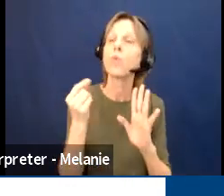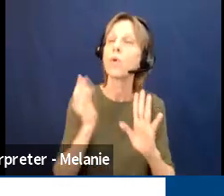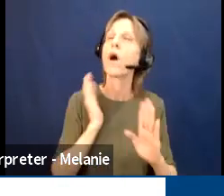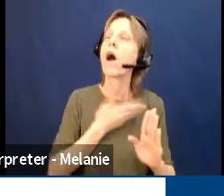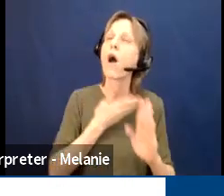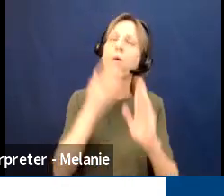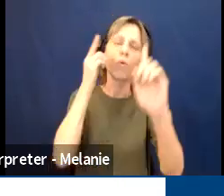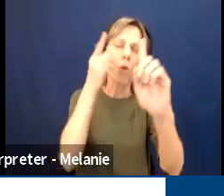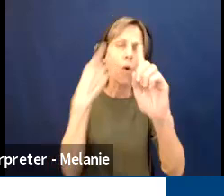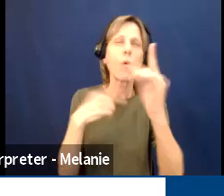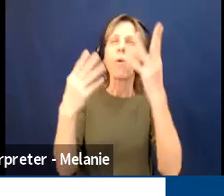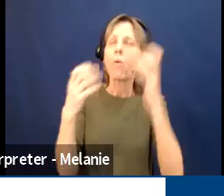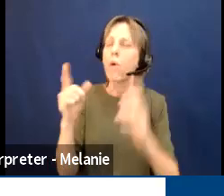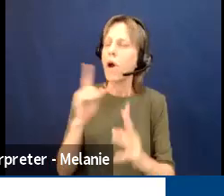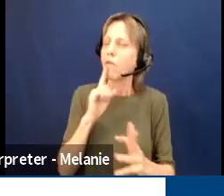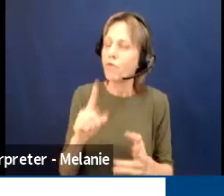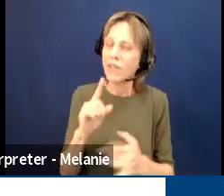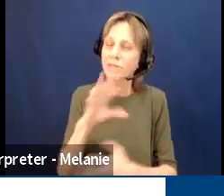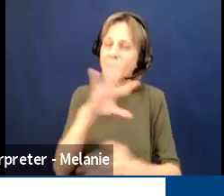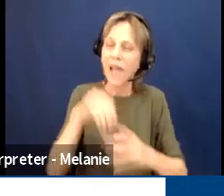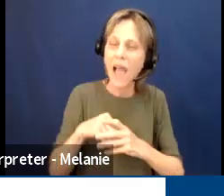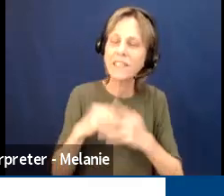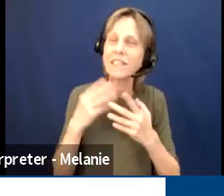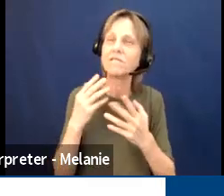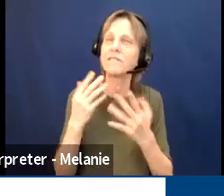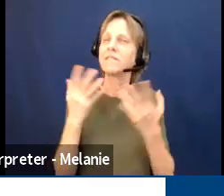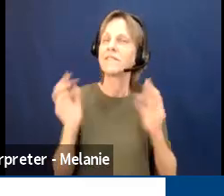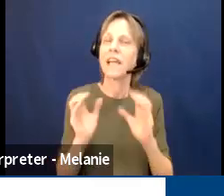active and engaged citizen throughout their lives the second reason we do it is it builds